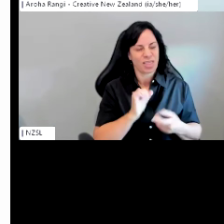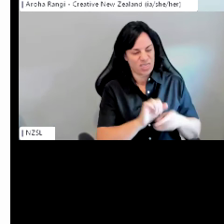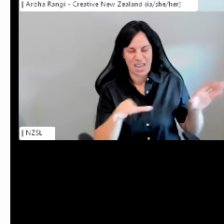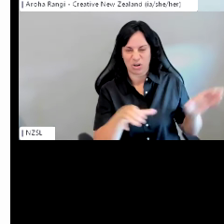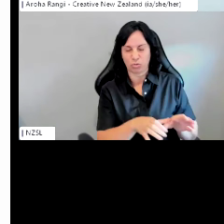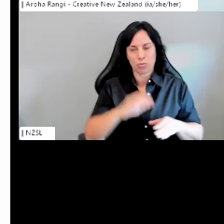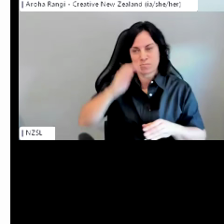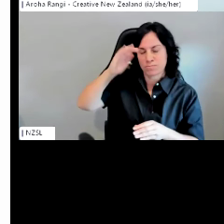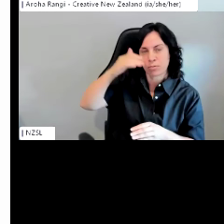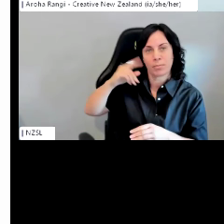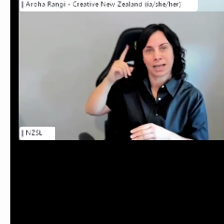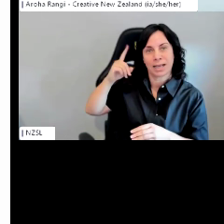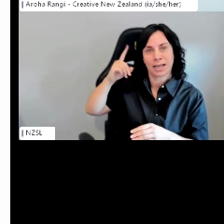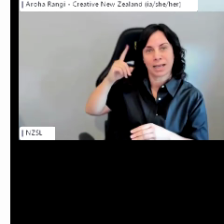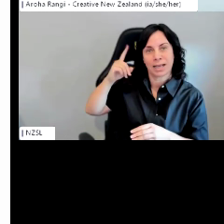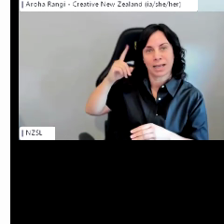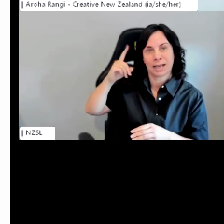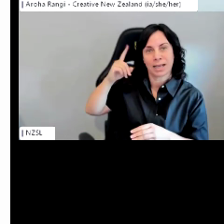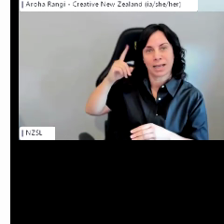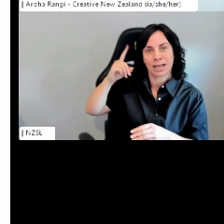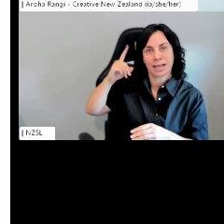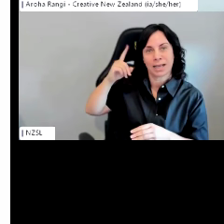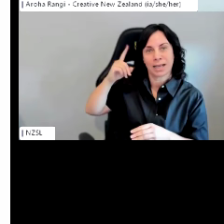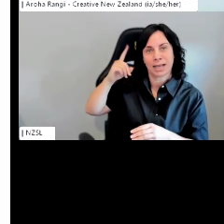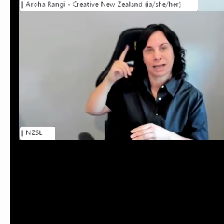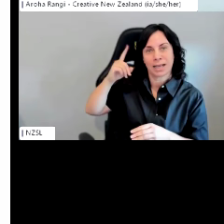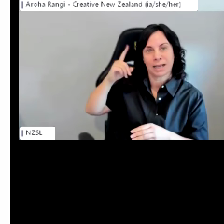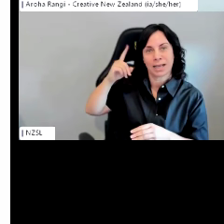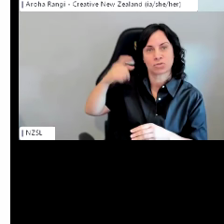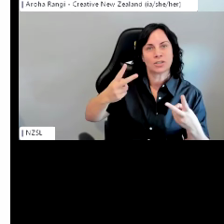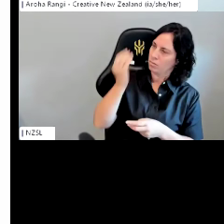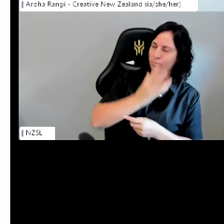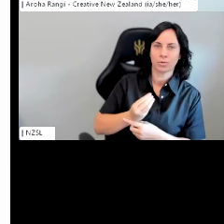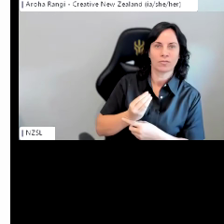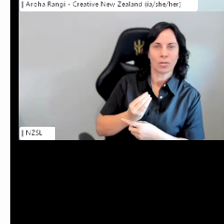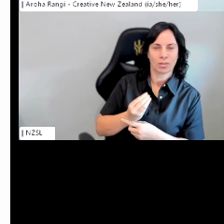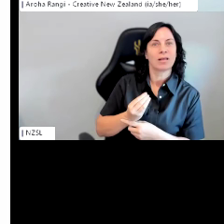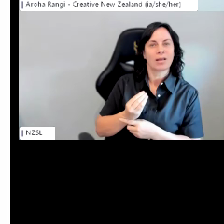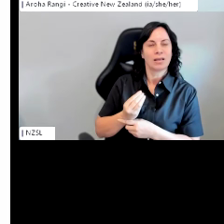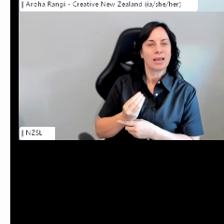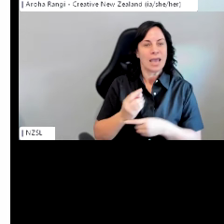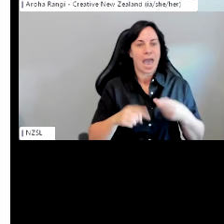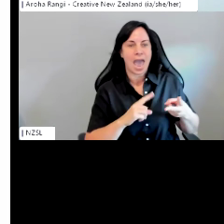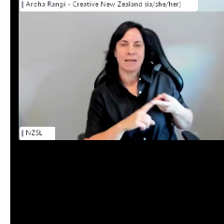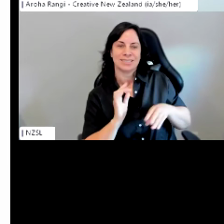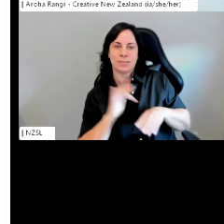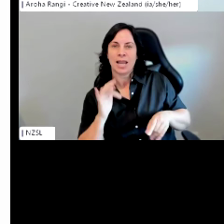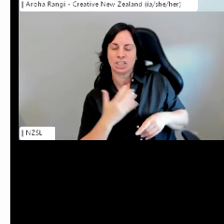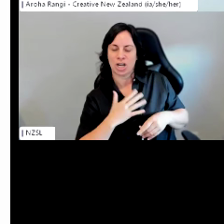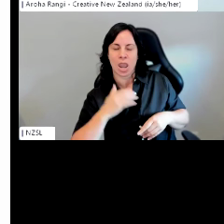it's visually um uh beautiful and and and and the grammar is good and stimulation like Instagram